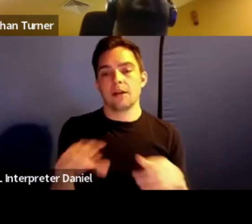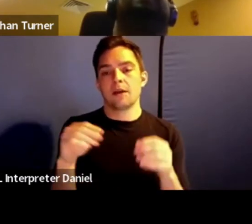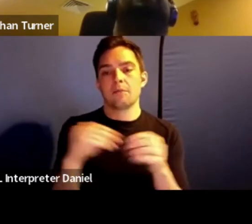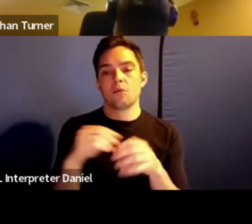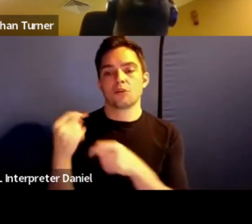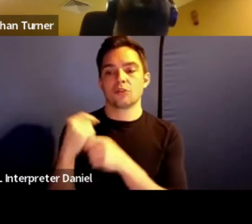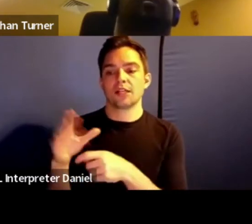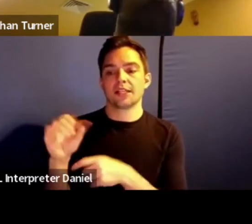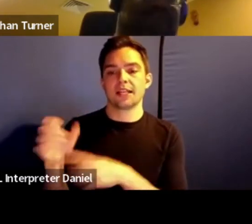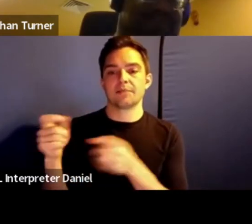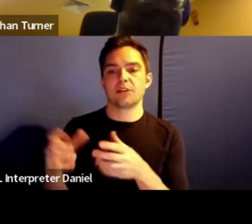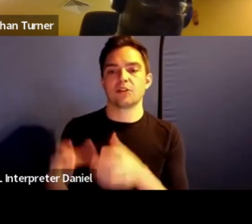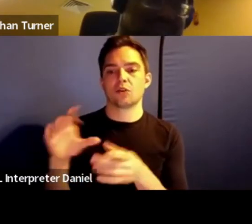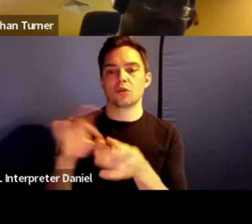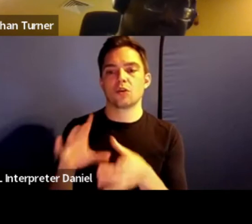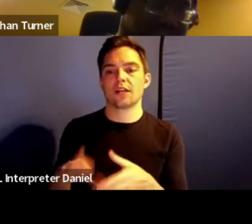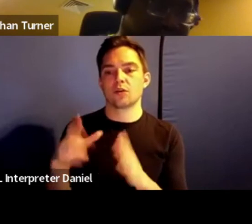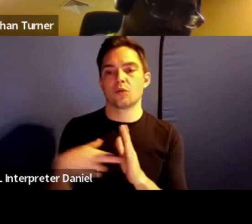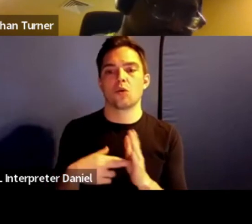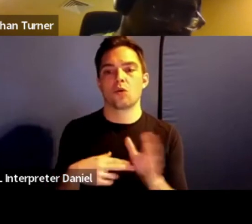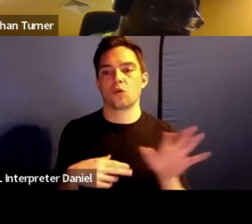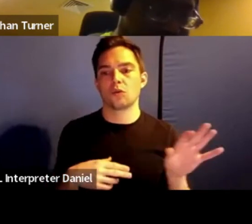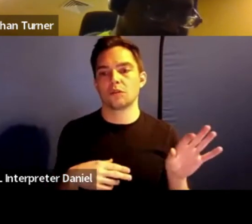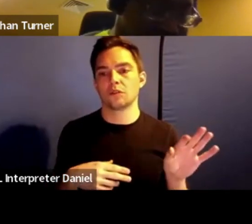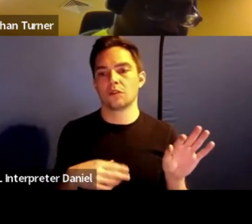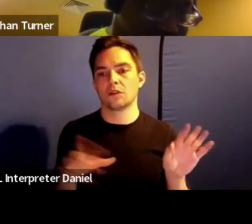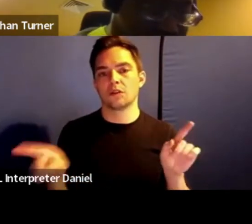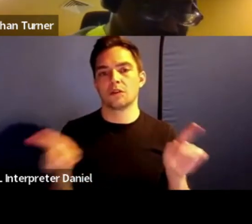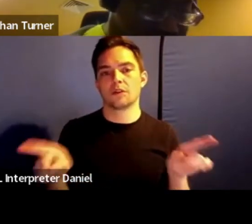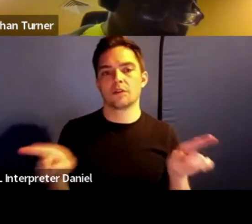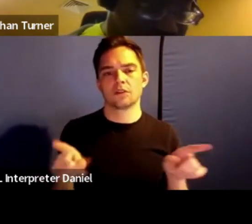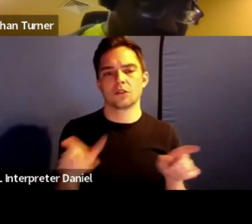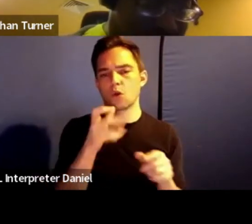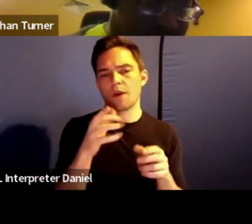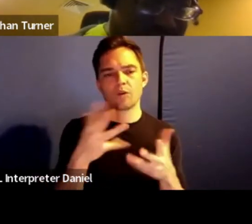Support Coordinator roles. So whoever whoever would like to go first.